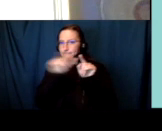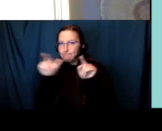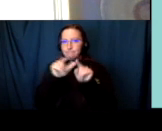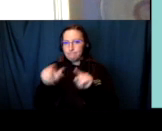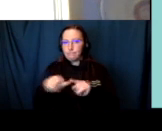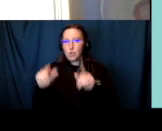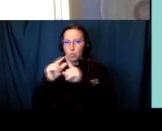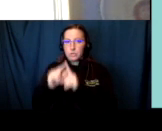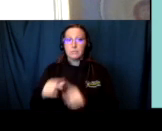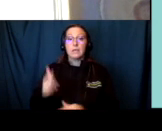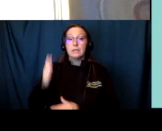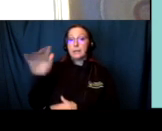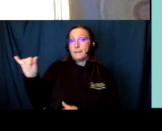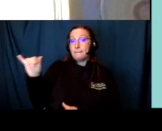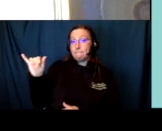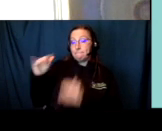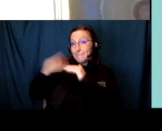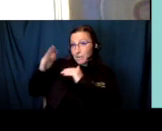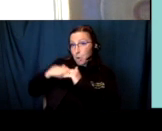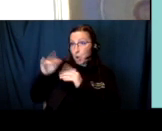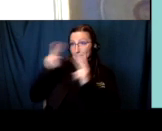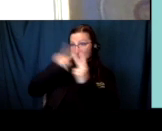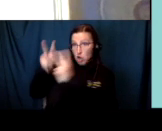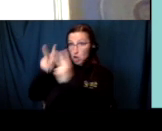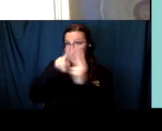I don't know. We could test to find out that he knows some words that are